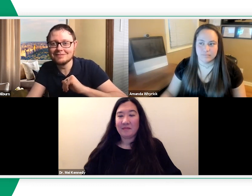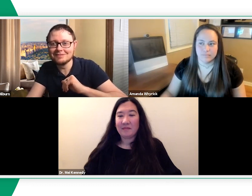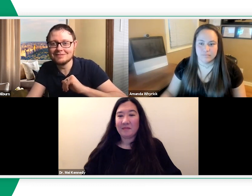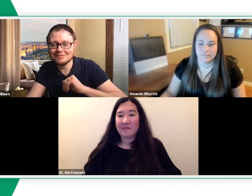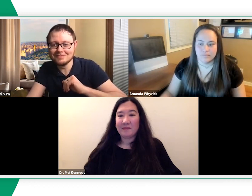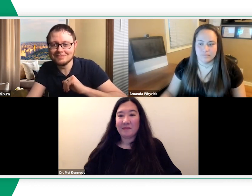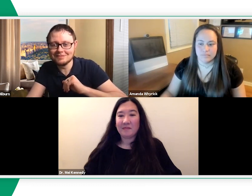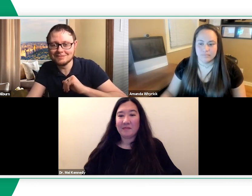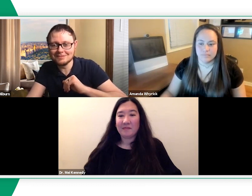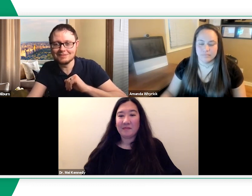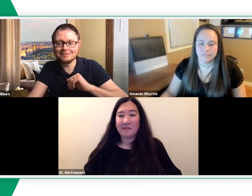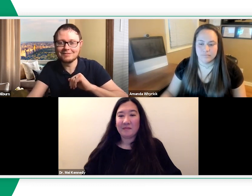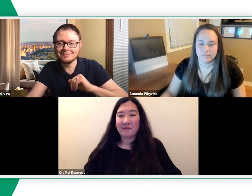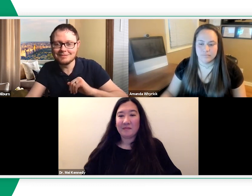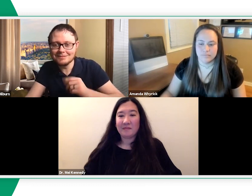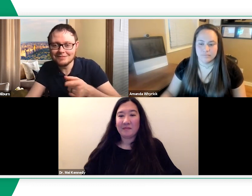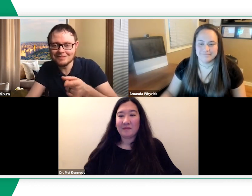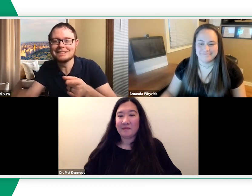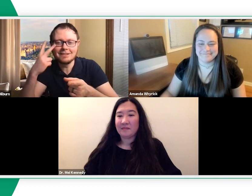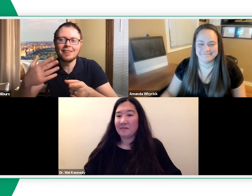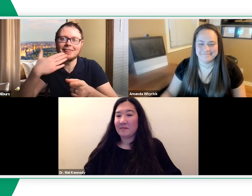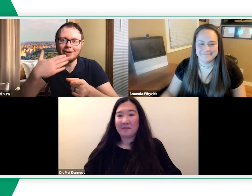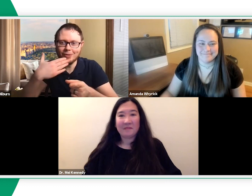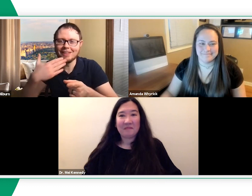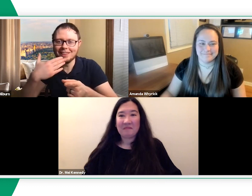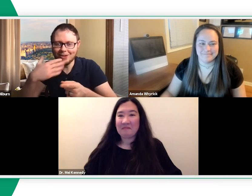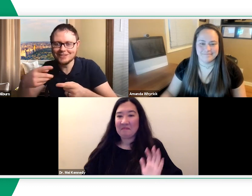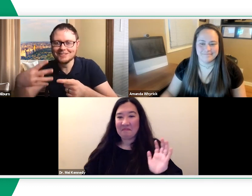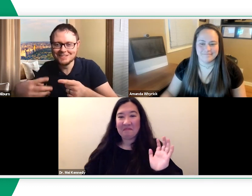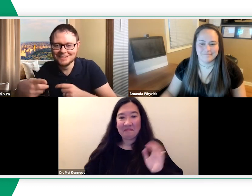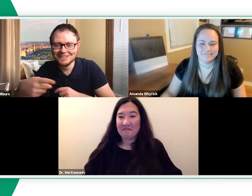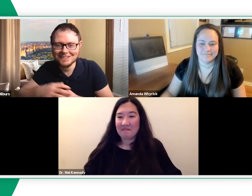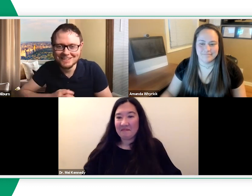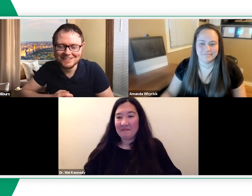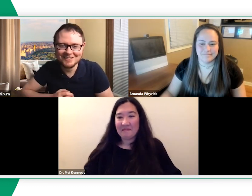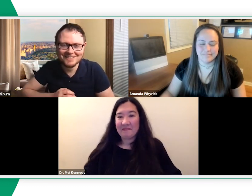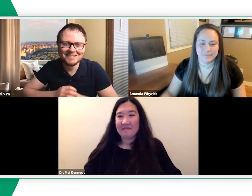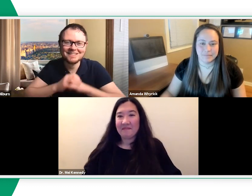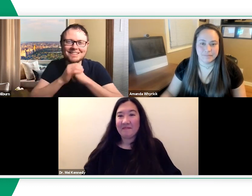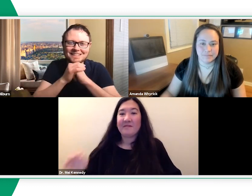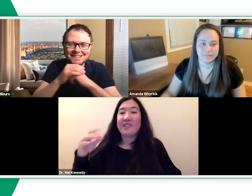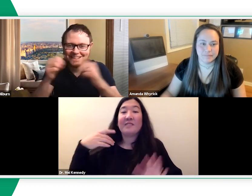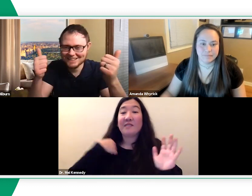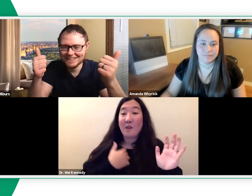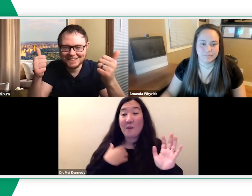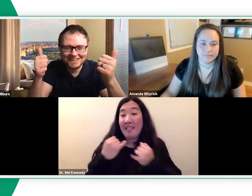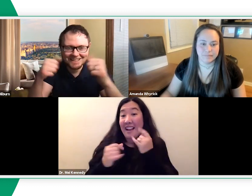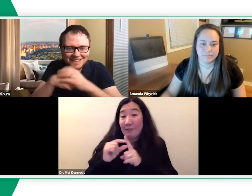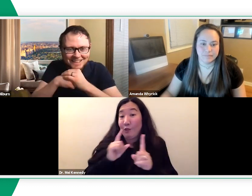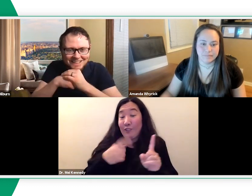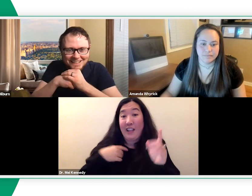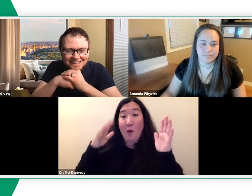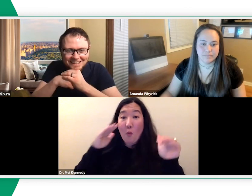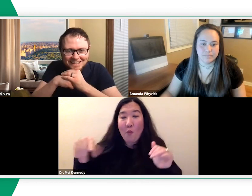Oh, you're welcome, Katrina. And thank you.